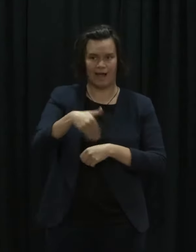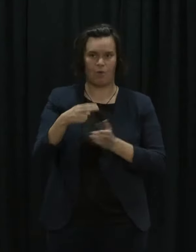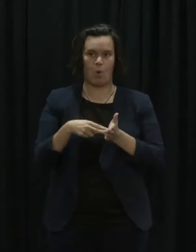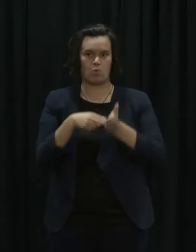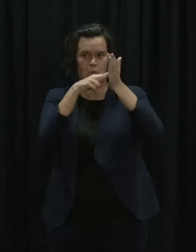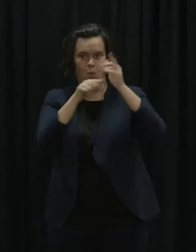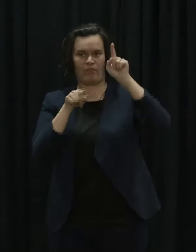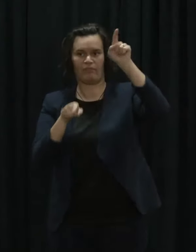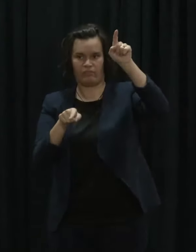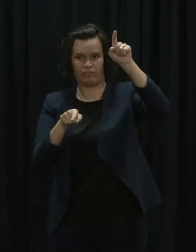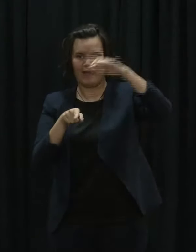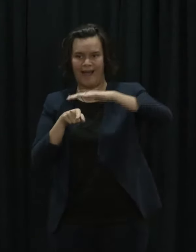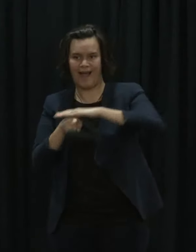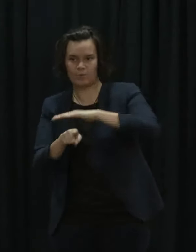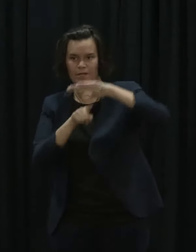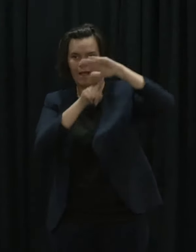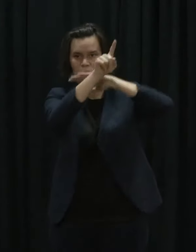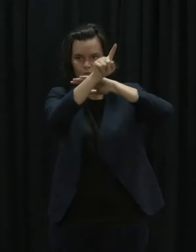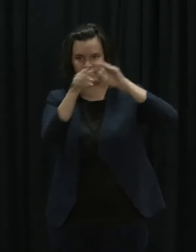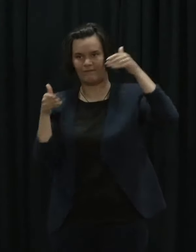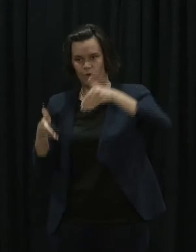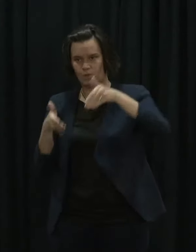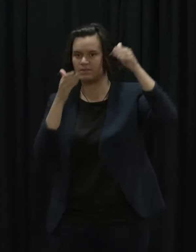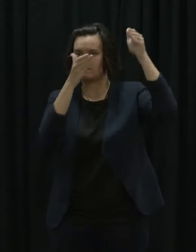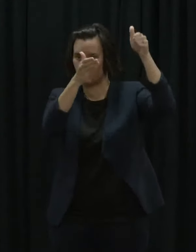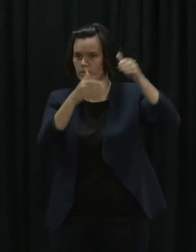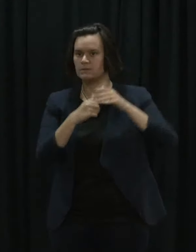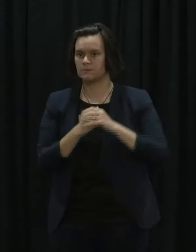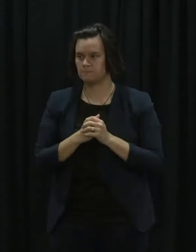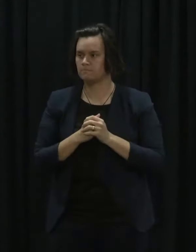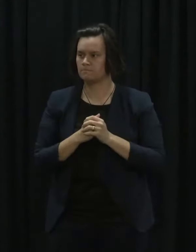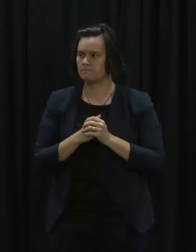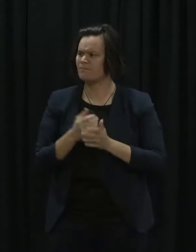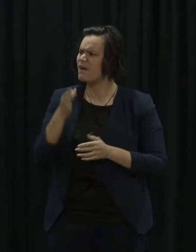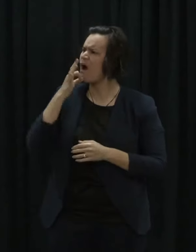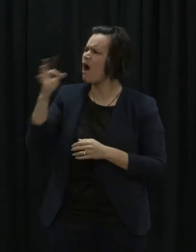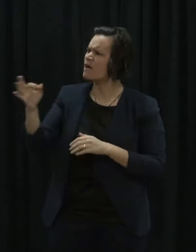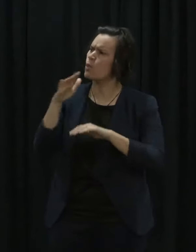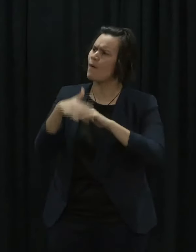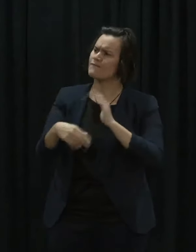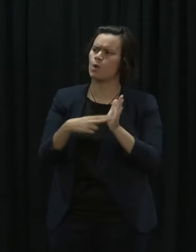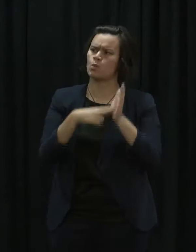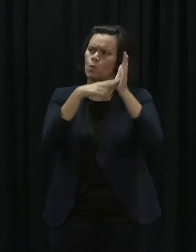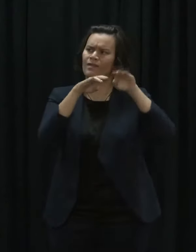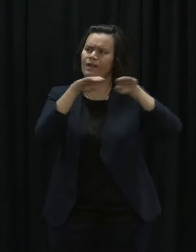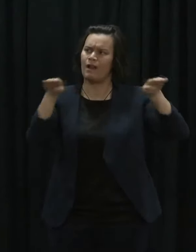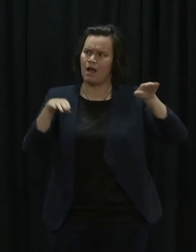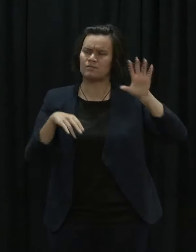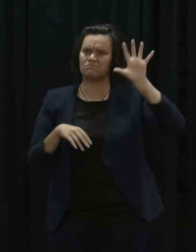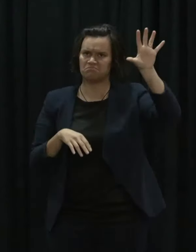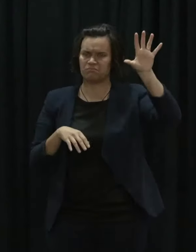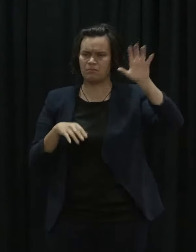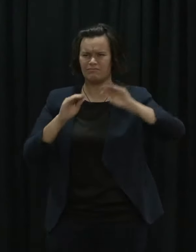deployment then. These will be decisions made by police but the only place we have set expectation around compliance checks is around the southern and northern part of